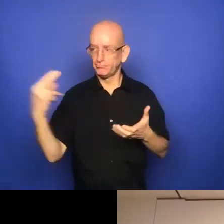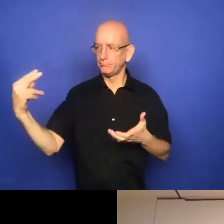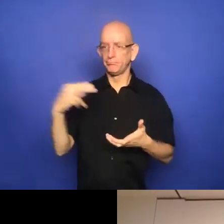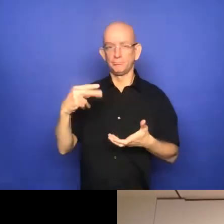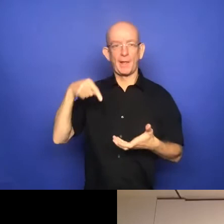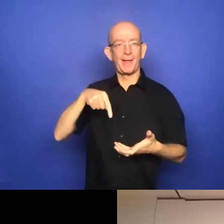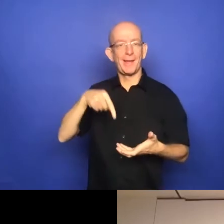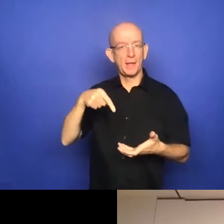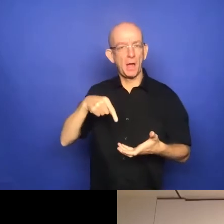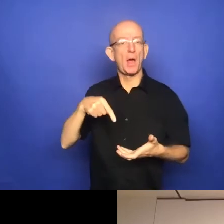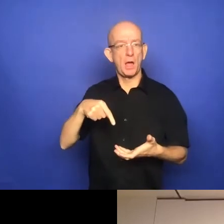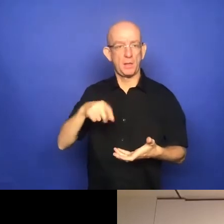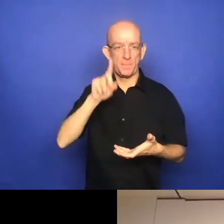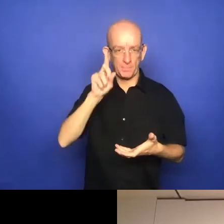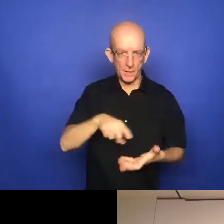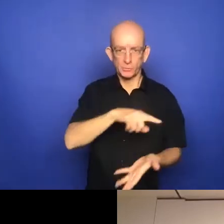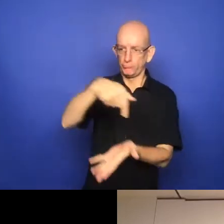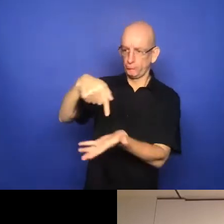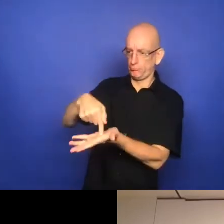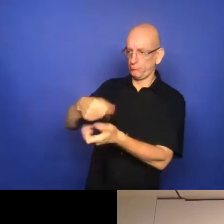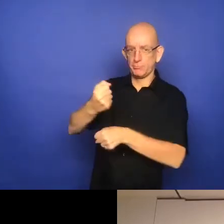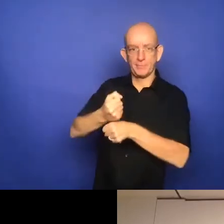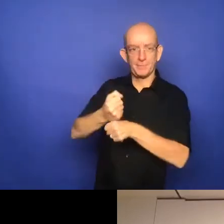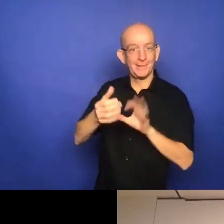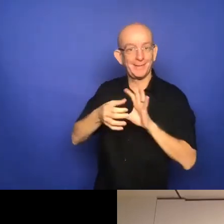exercise about issues